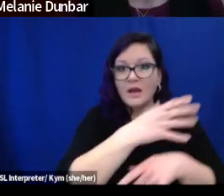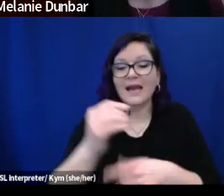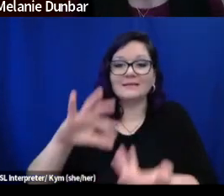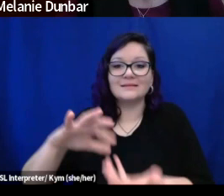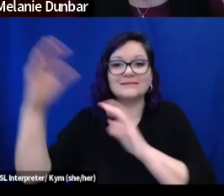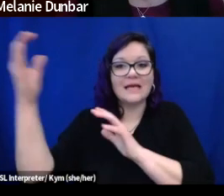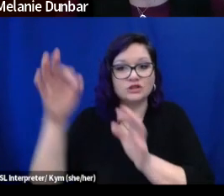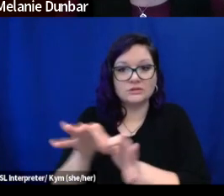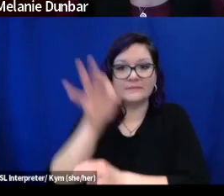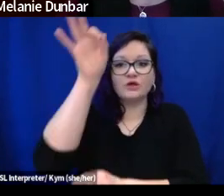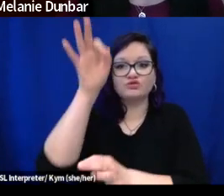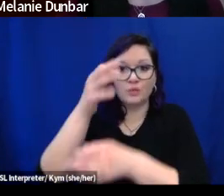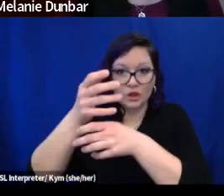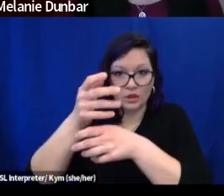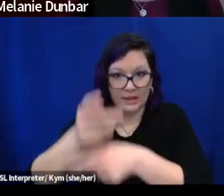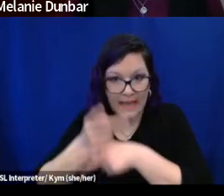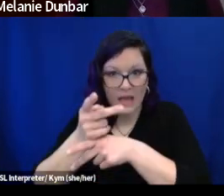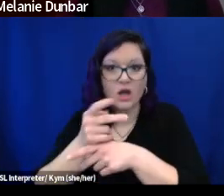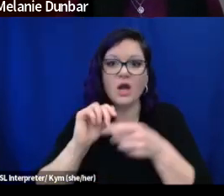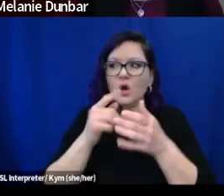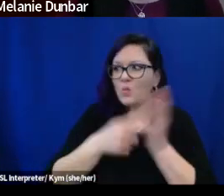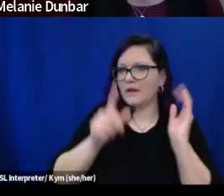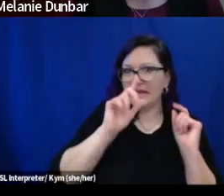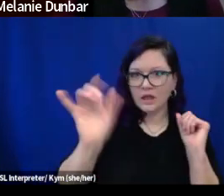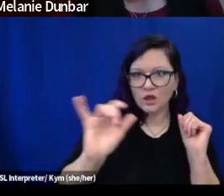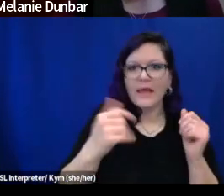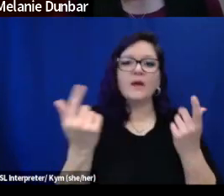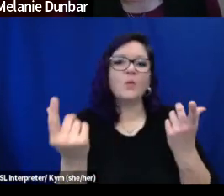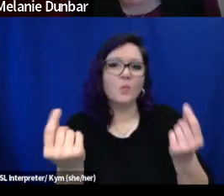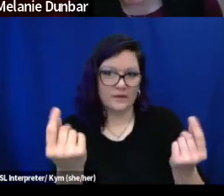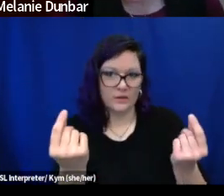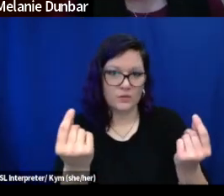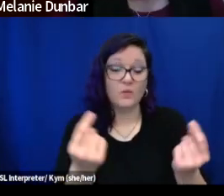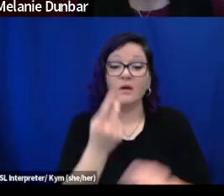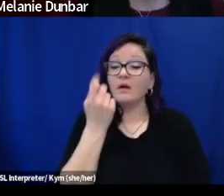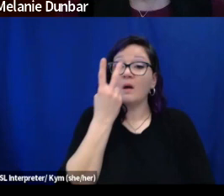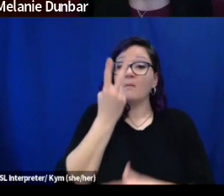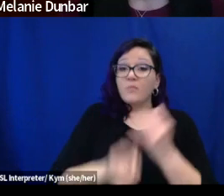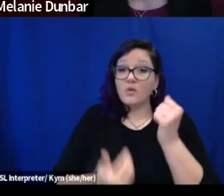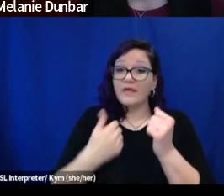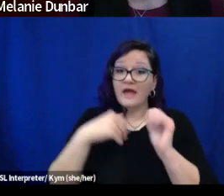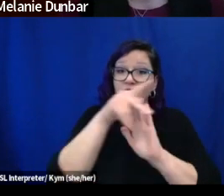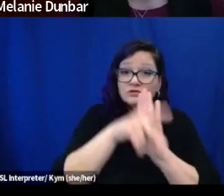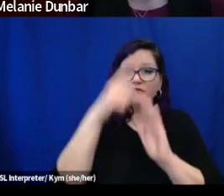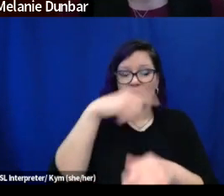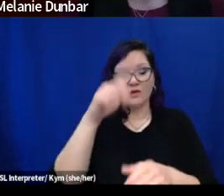care, how they look, and what they do. Both employ the principles of psychological first aid